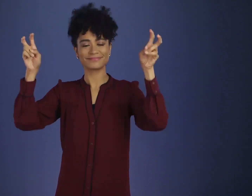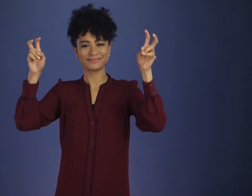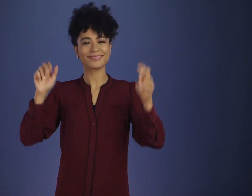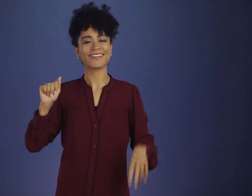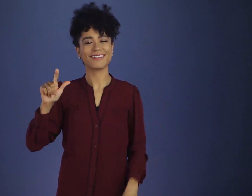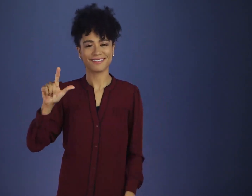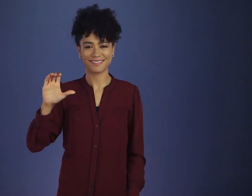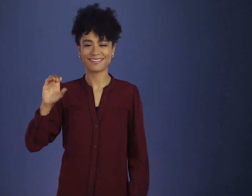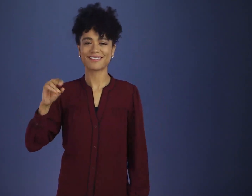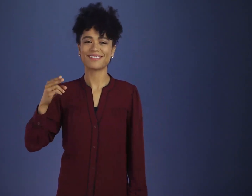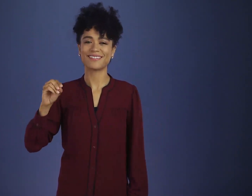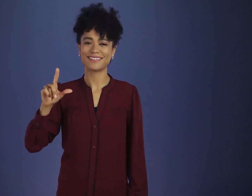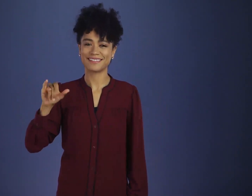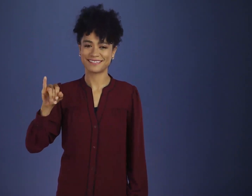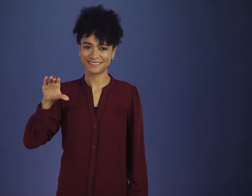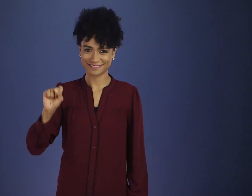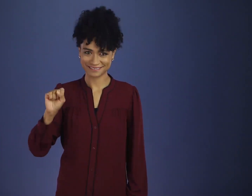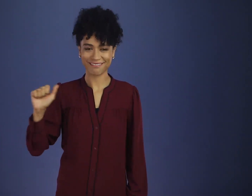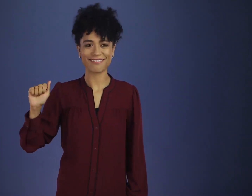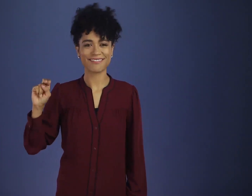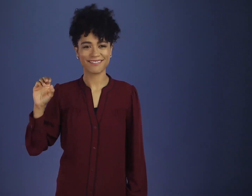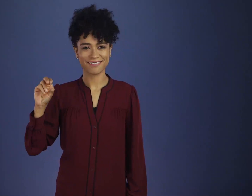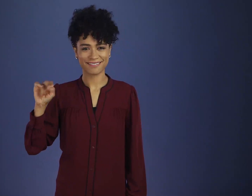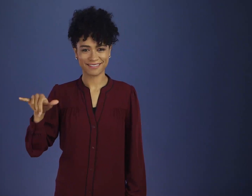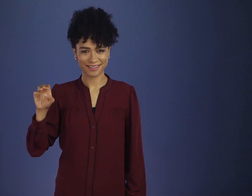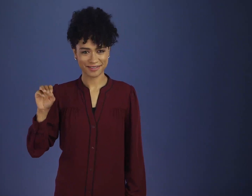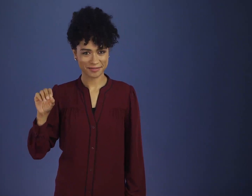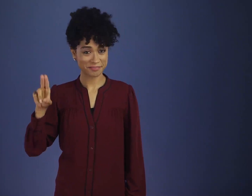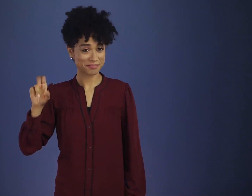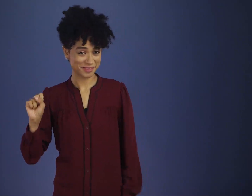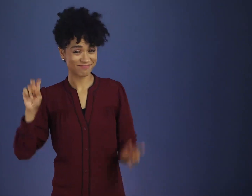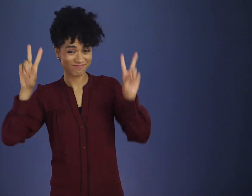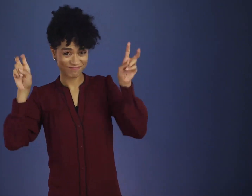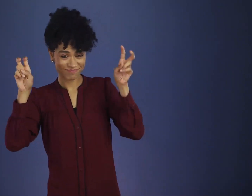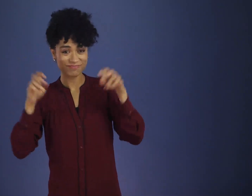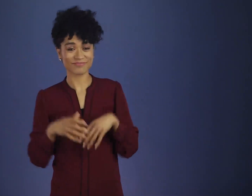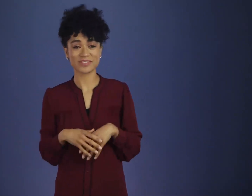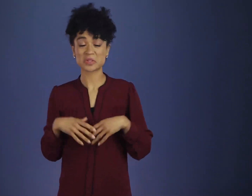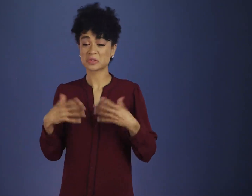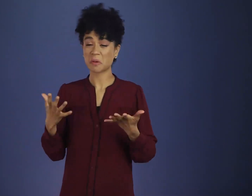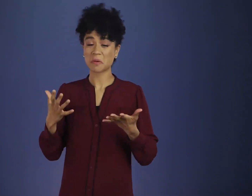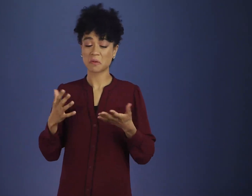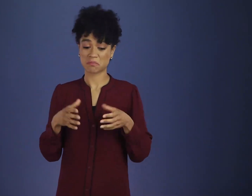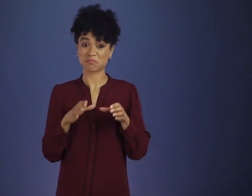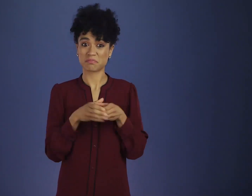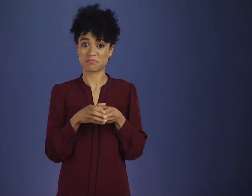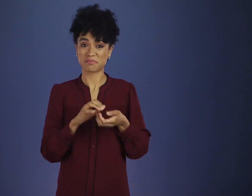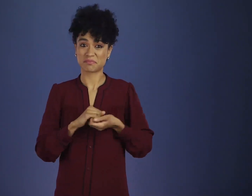The book was called “Alcoholics Anonymous,”